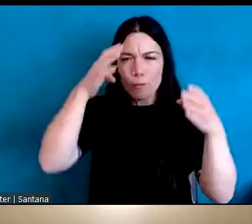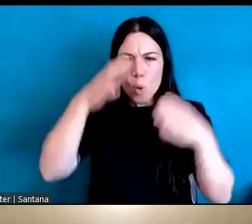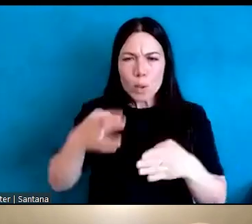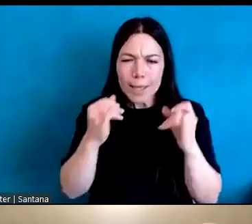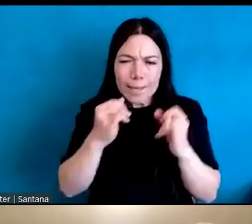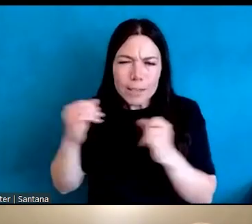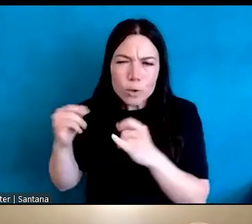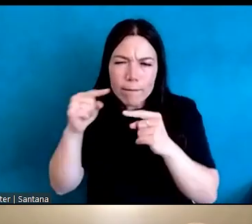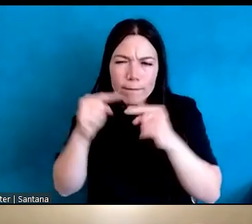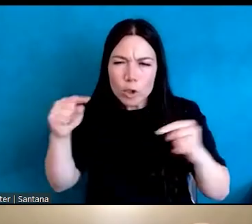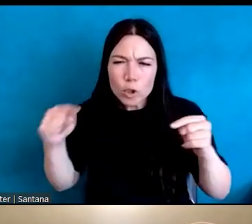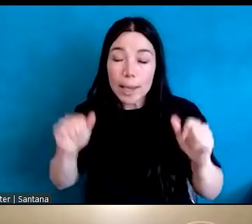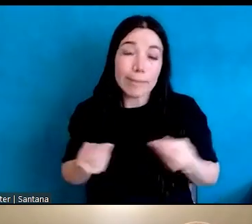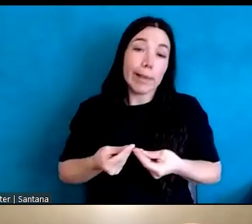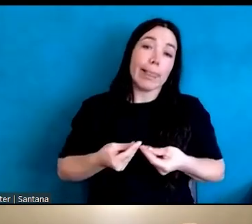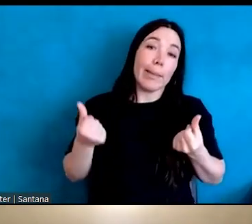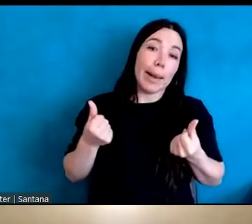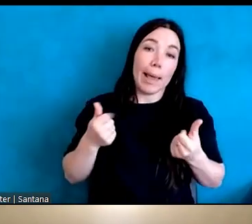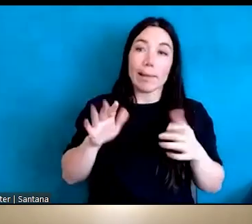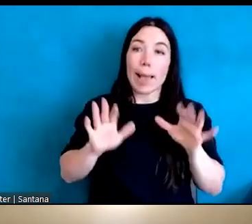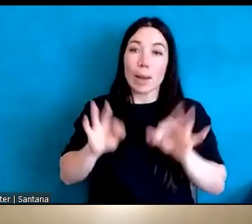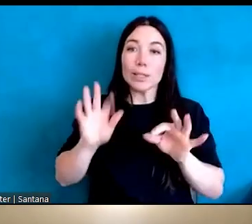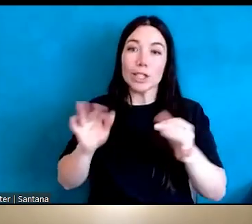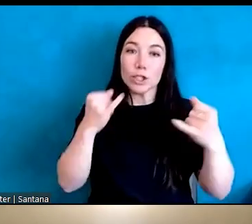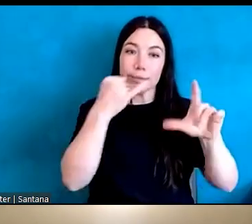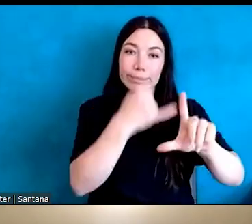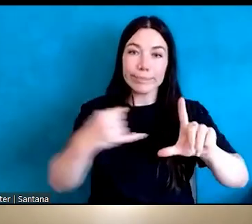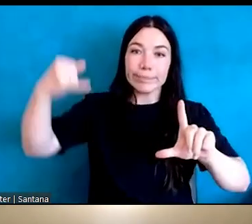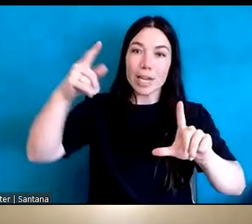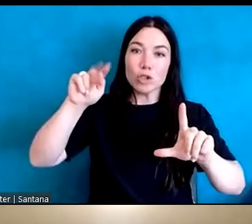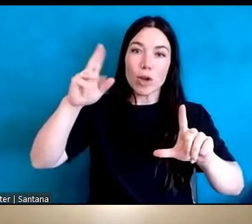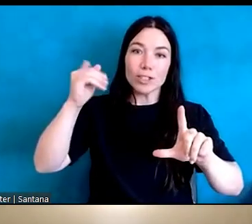acquisition trajectories that might be difficult to observe at the heterogeneous group level.